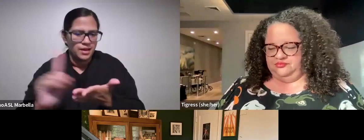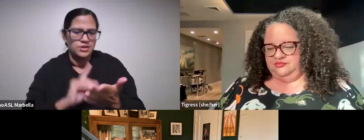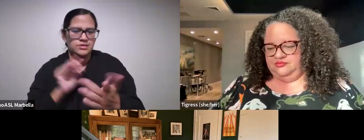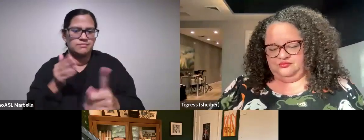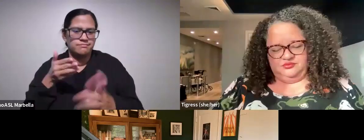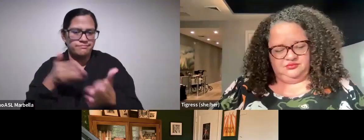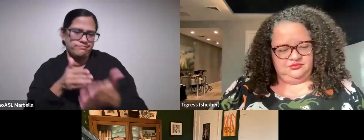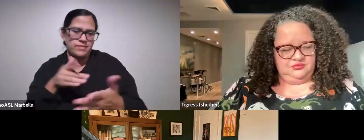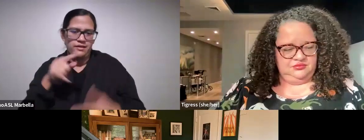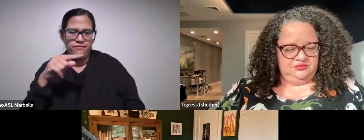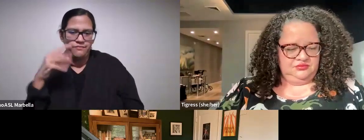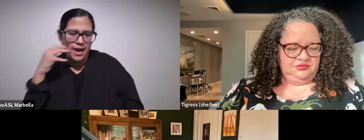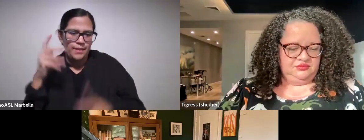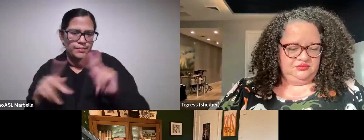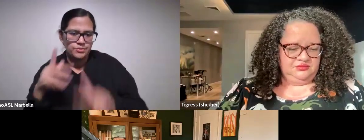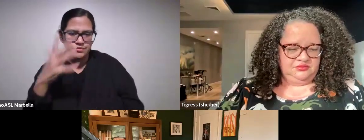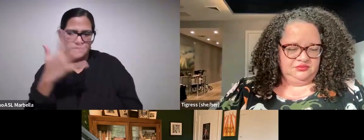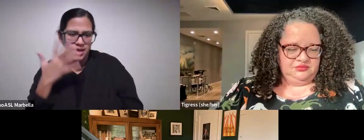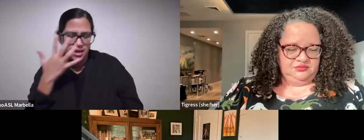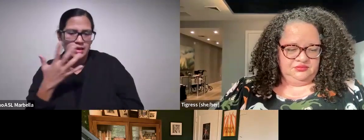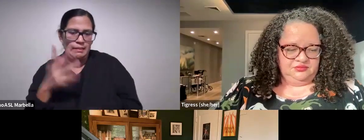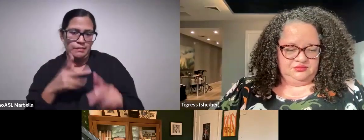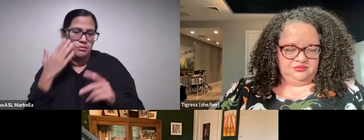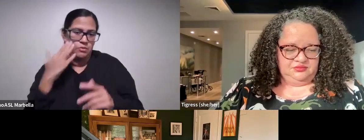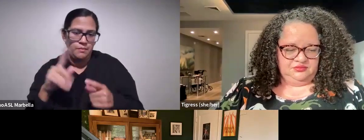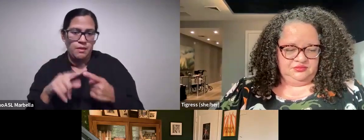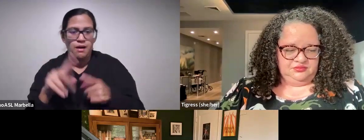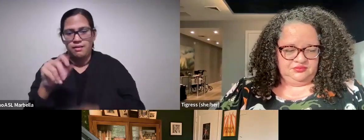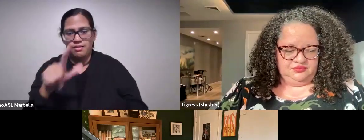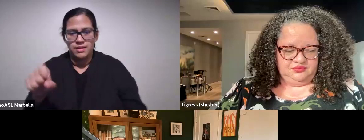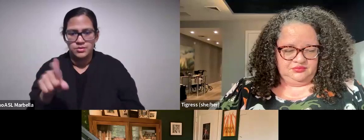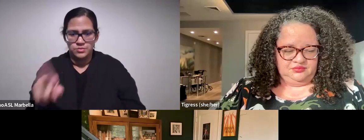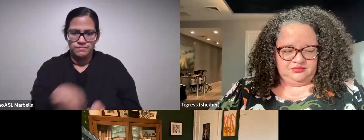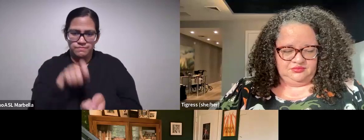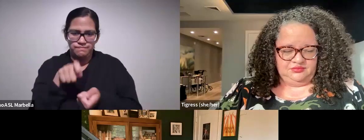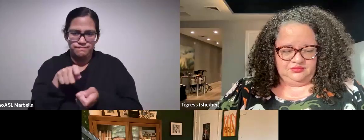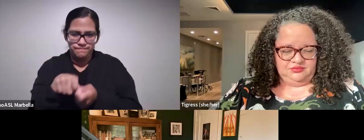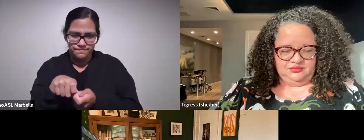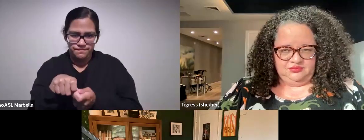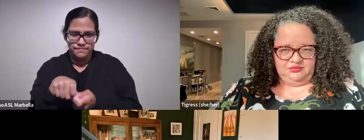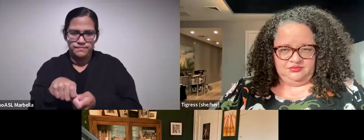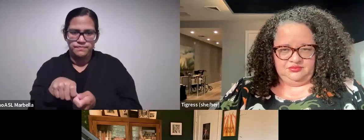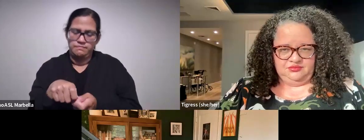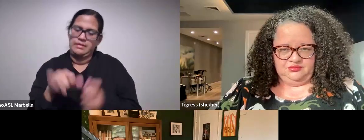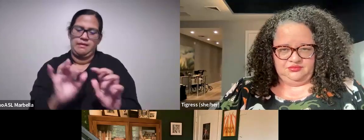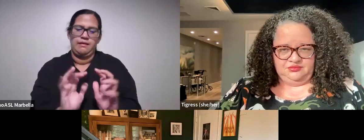A lot of folks may not know this, but unless you specifically list out a category or a community